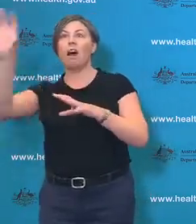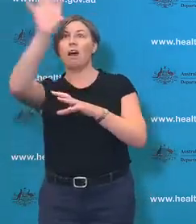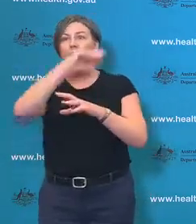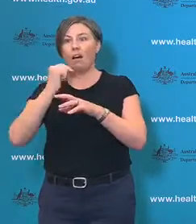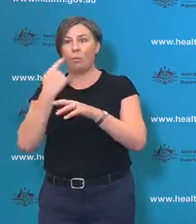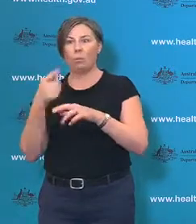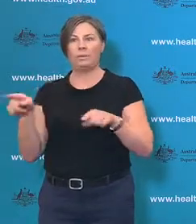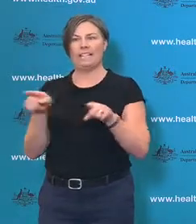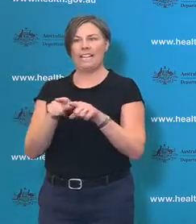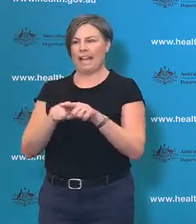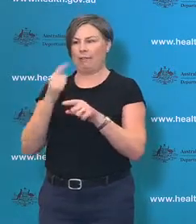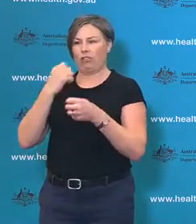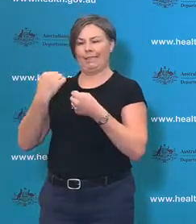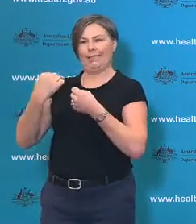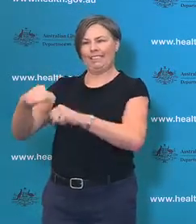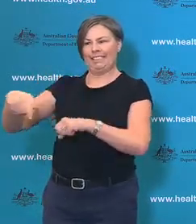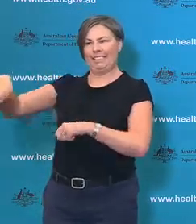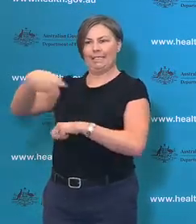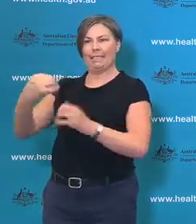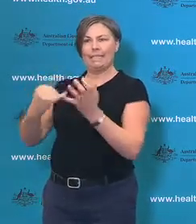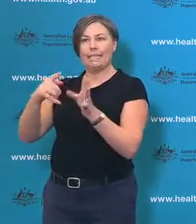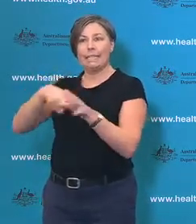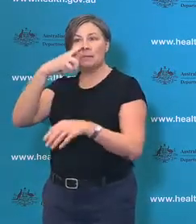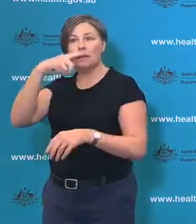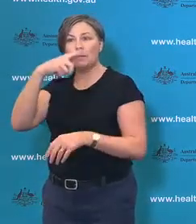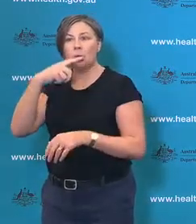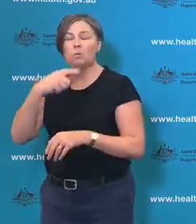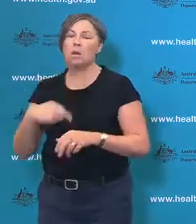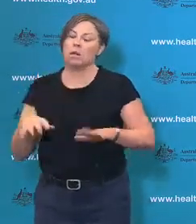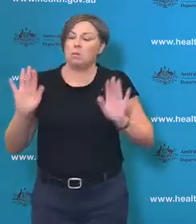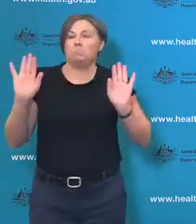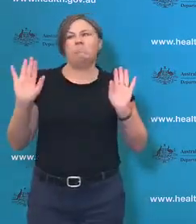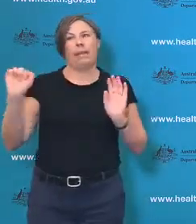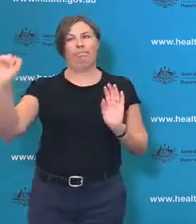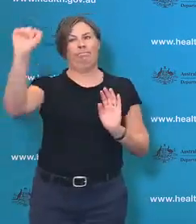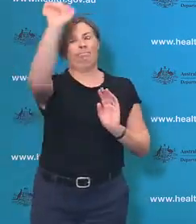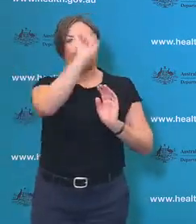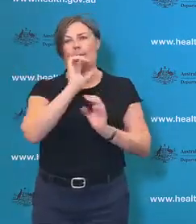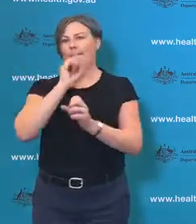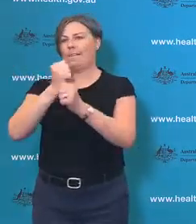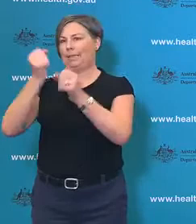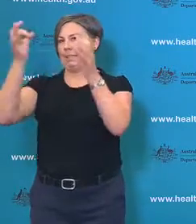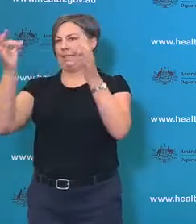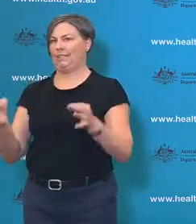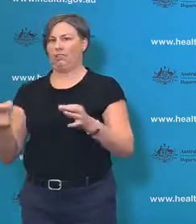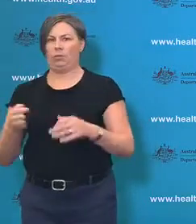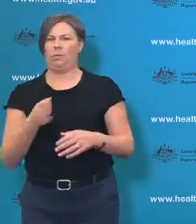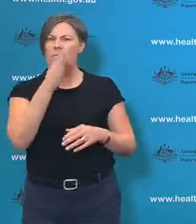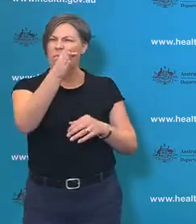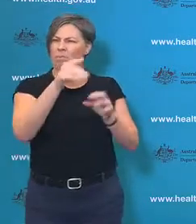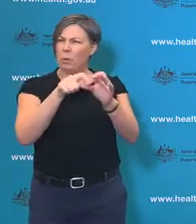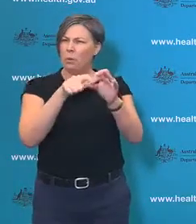the Government in Queensland and for the Chief Health Officer in Queensland. Reporter: You mentioned 19 August as the Victorian lifting of the lockdown,